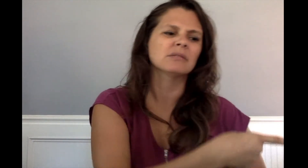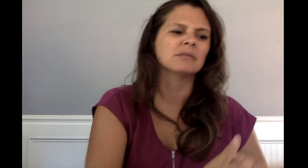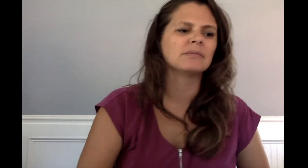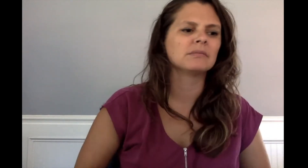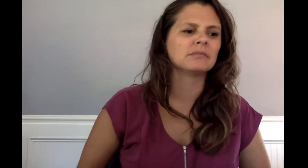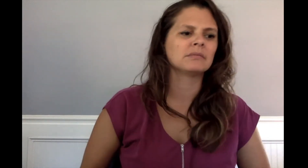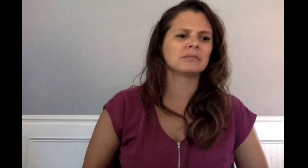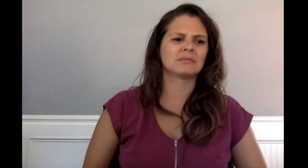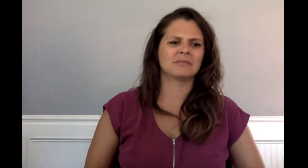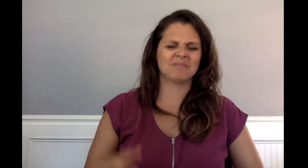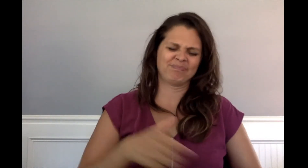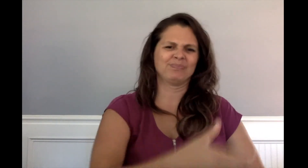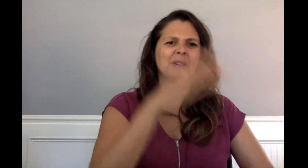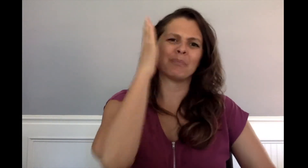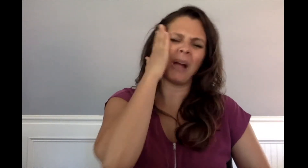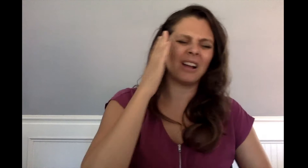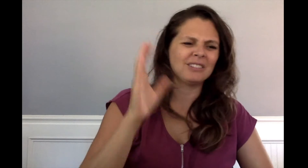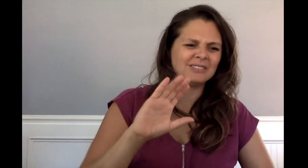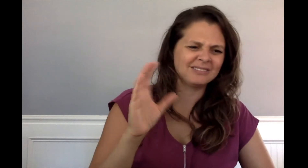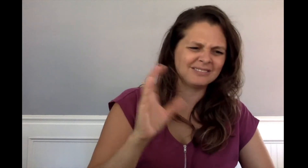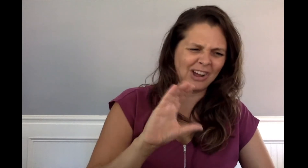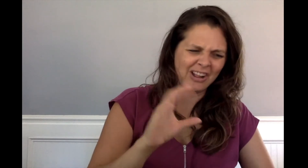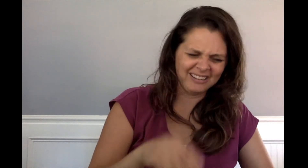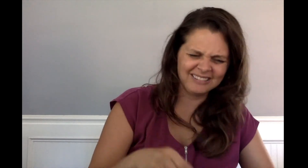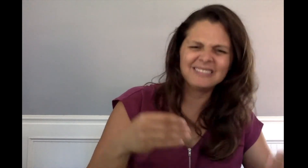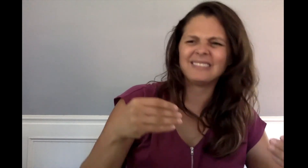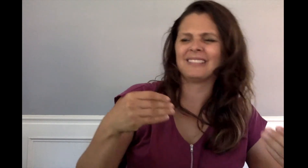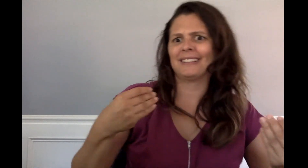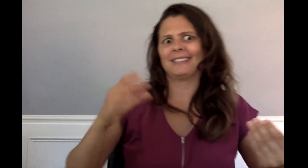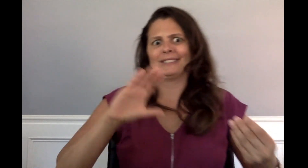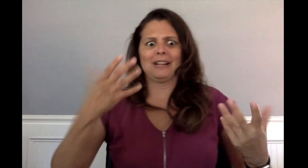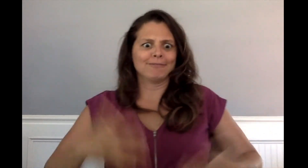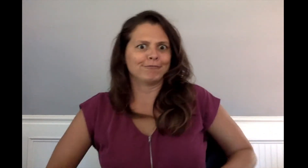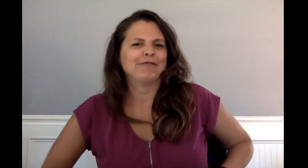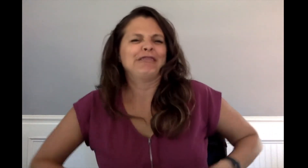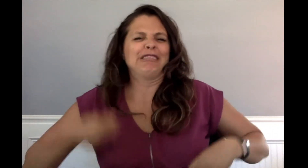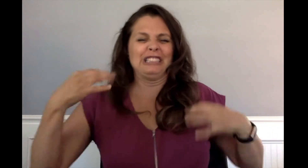"Deodorant." Oliver threw a bottle on the bed